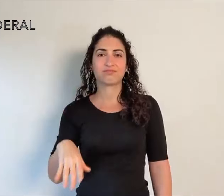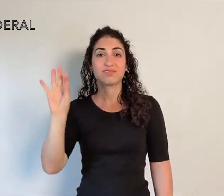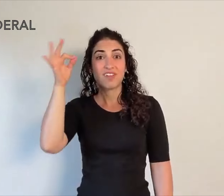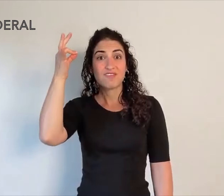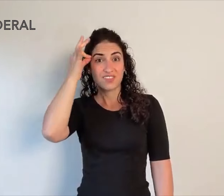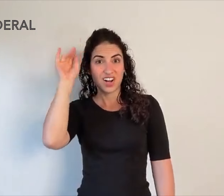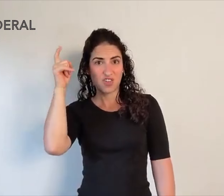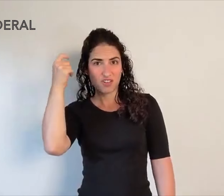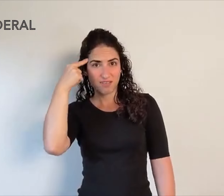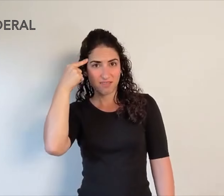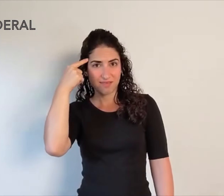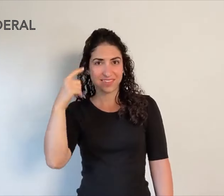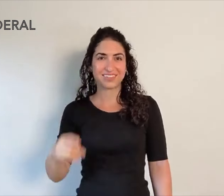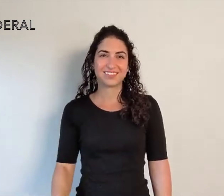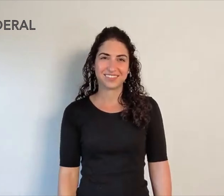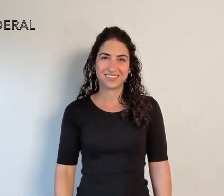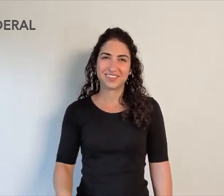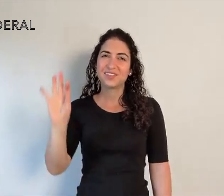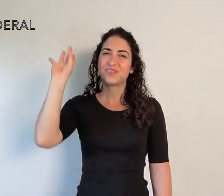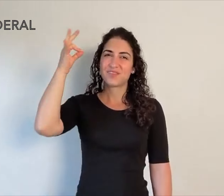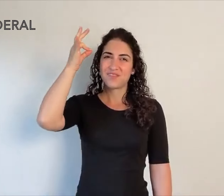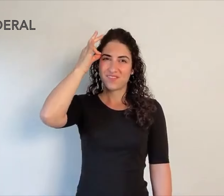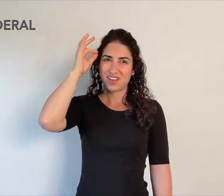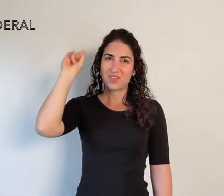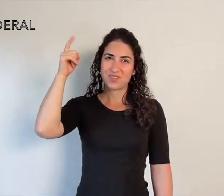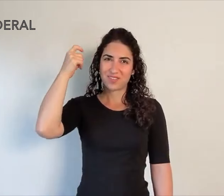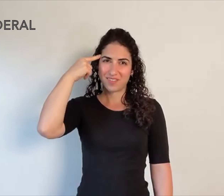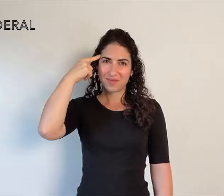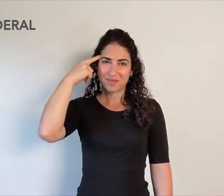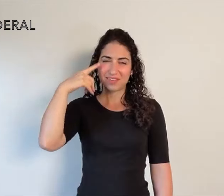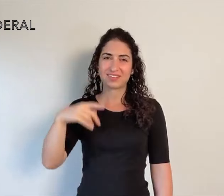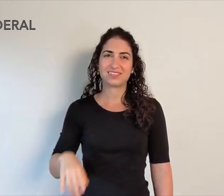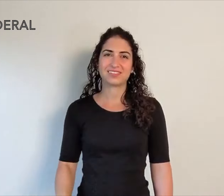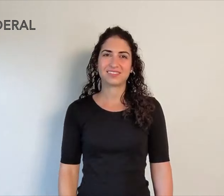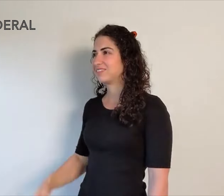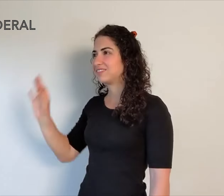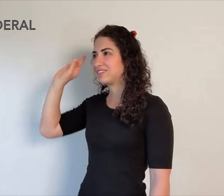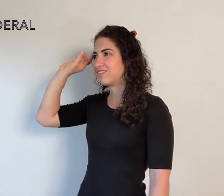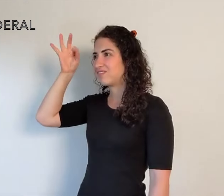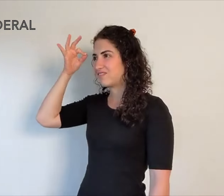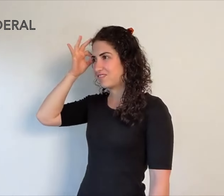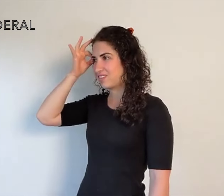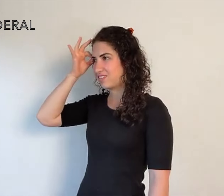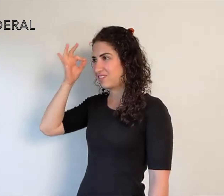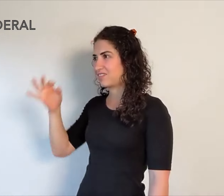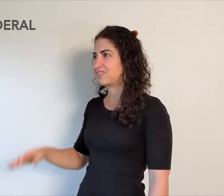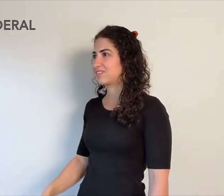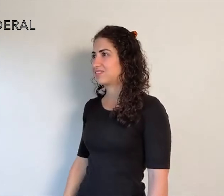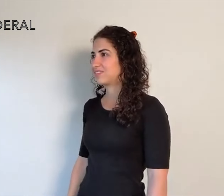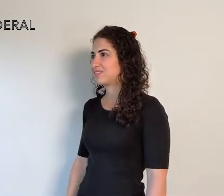FEDERAL GOVERNMENT FEDERAL